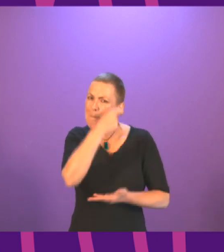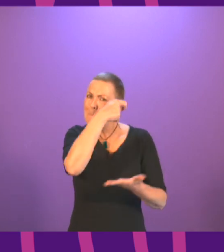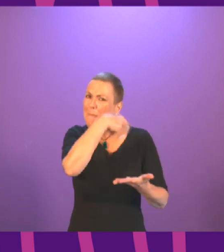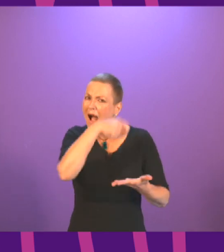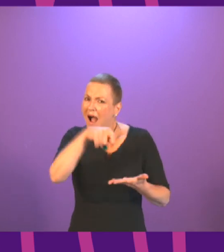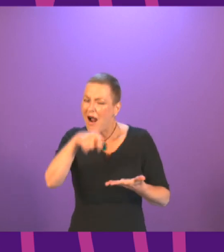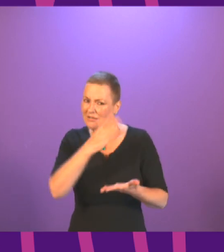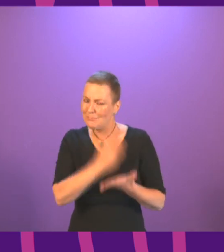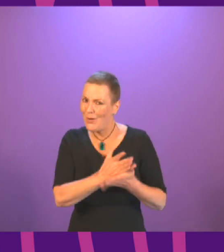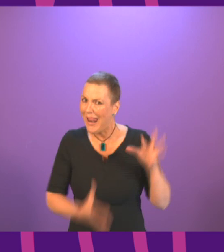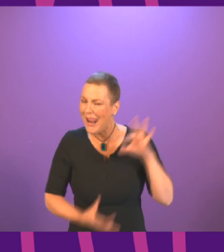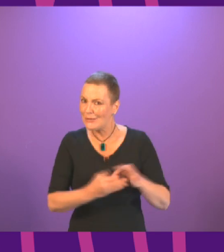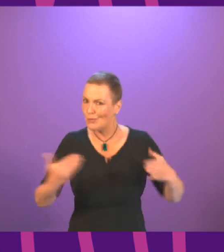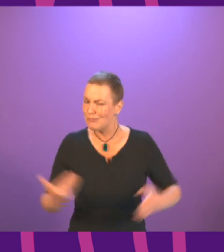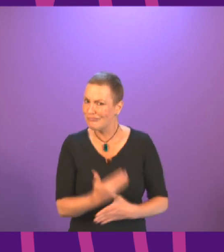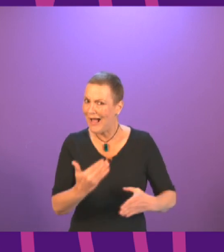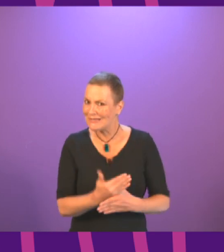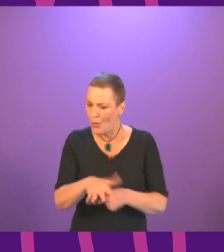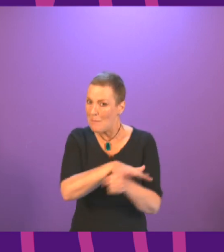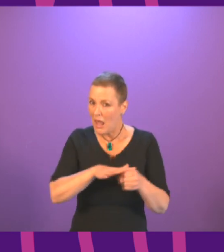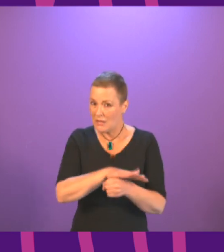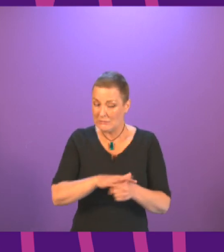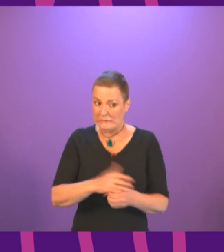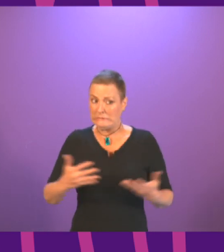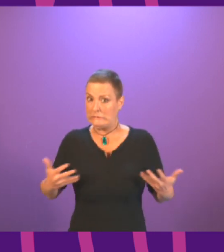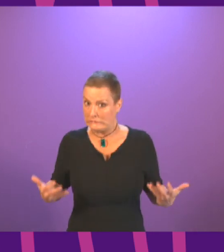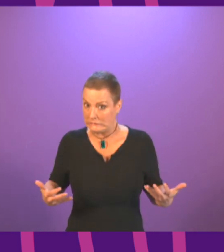from a practical placement. Those college students have not been given the same Covid-19